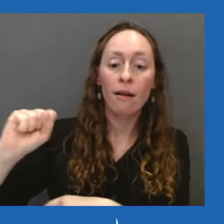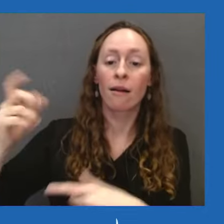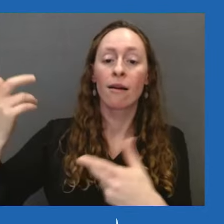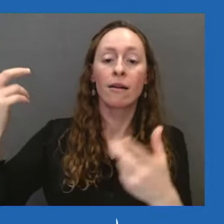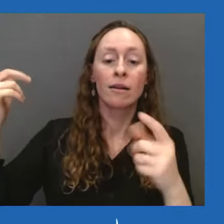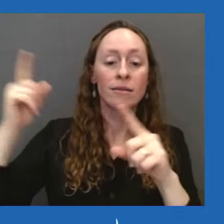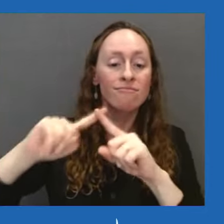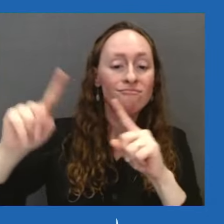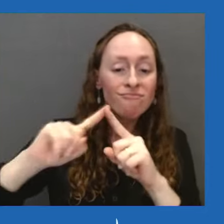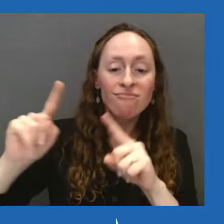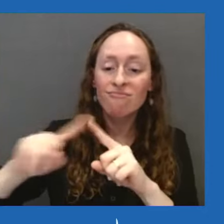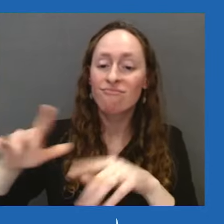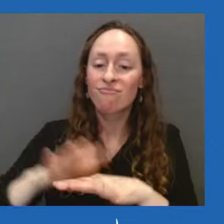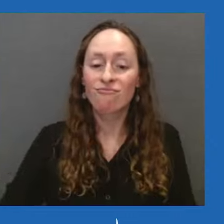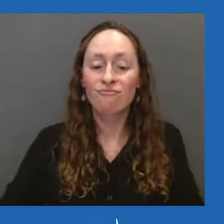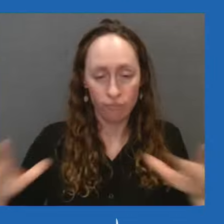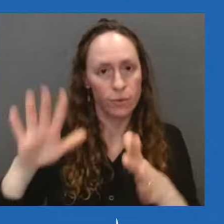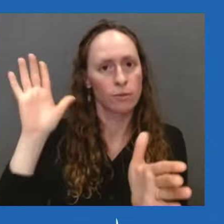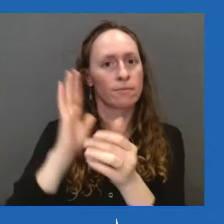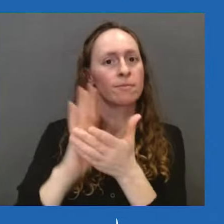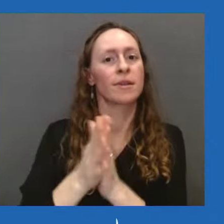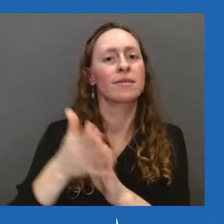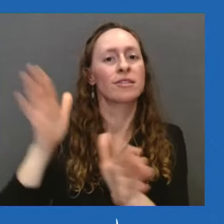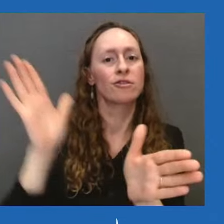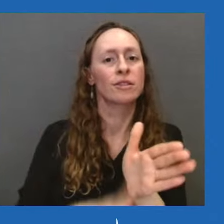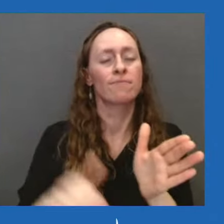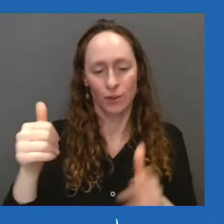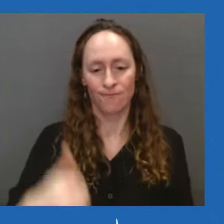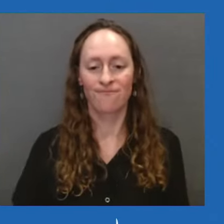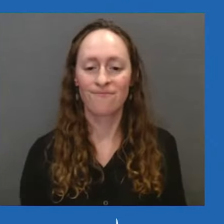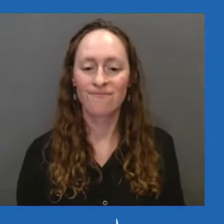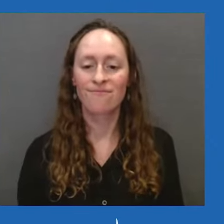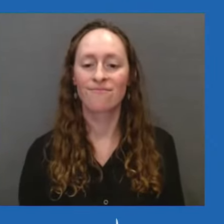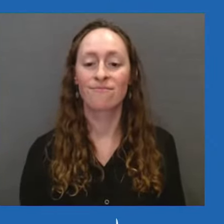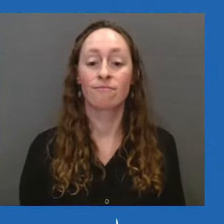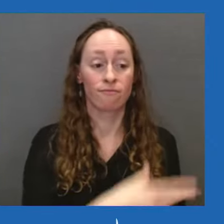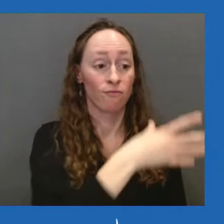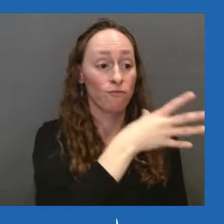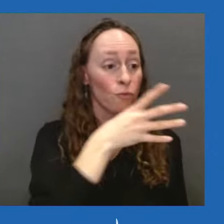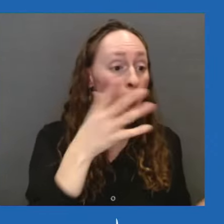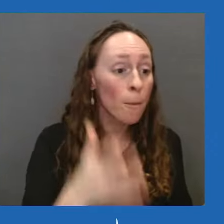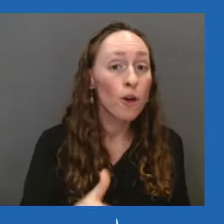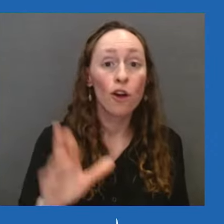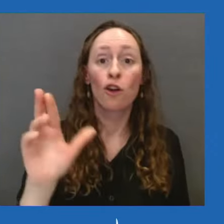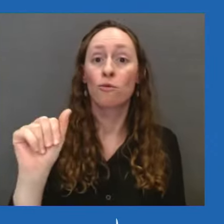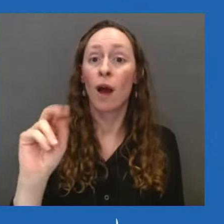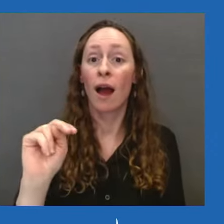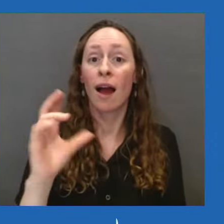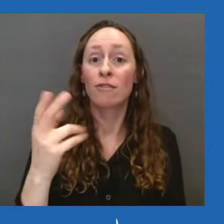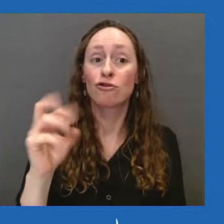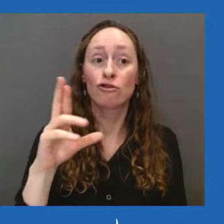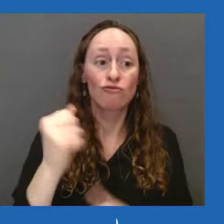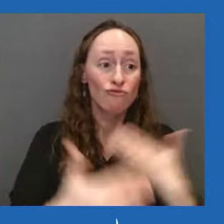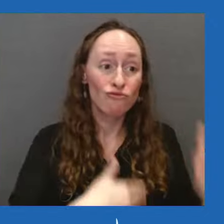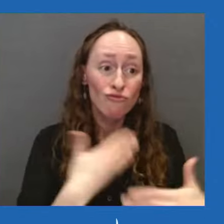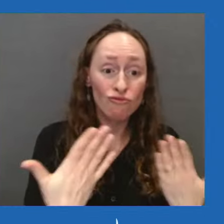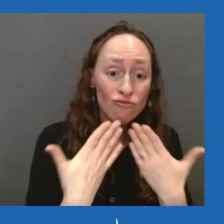when the wealth they generate stays in Colorado, when their children can stay in Colorado, it builds a stronger rural economy.